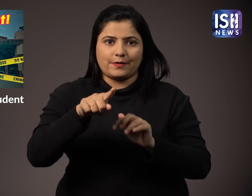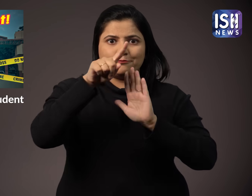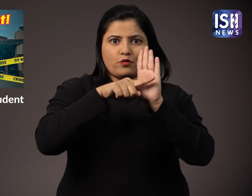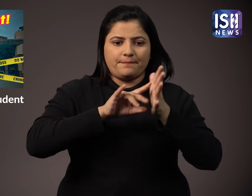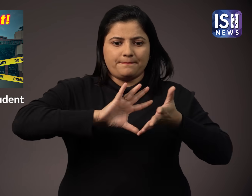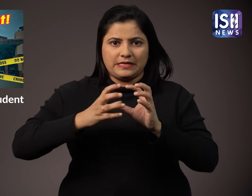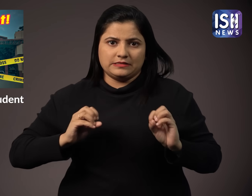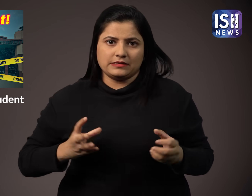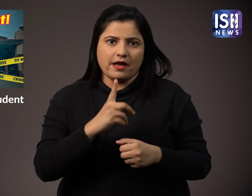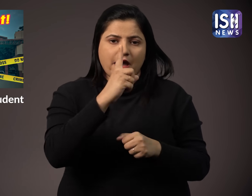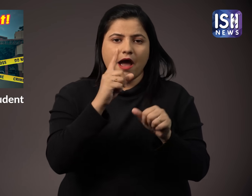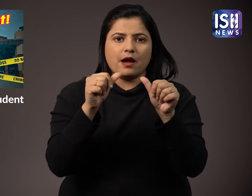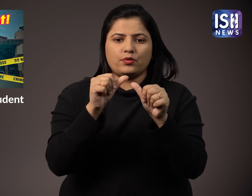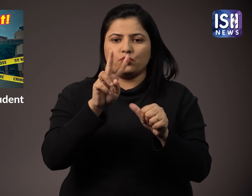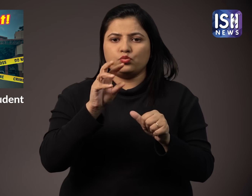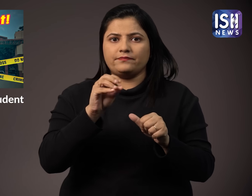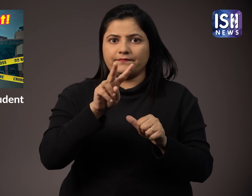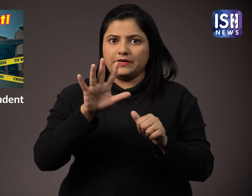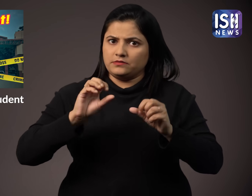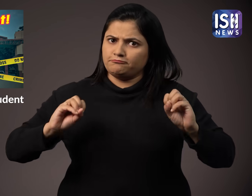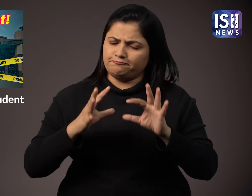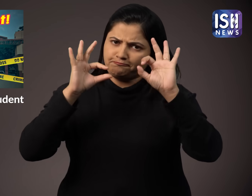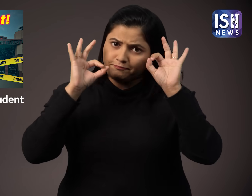The measures will be implemented from 1st April 2025.